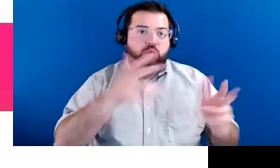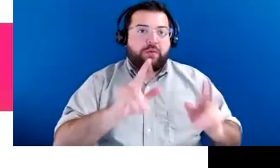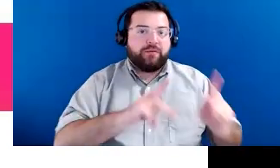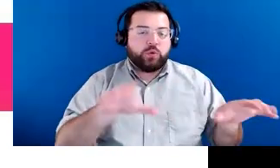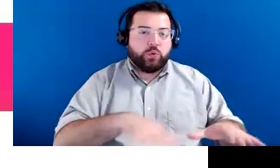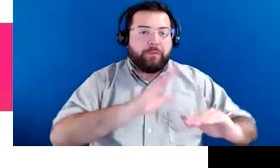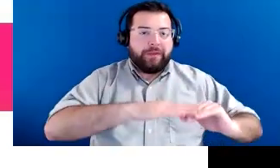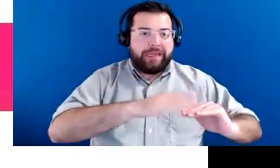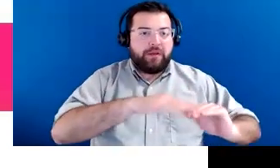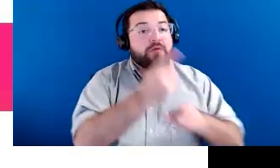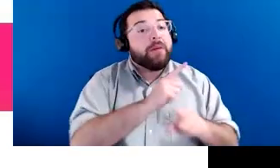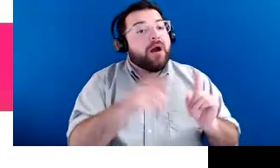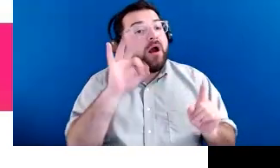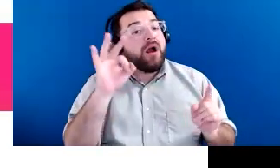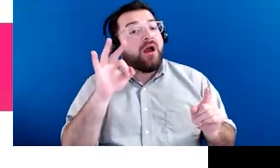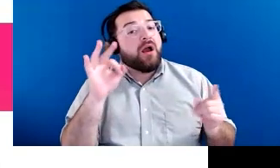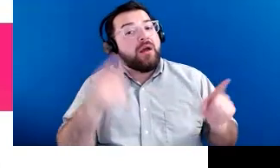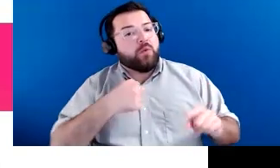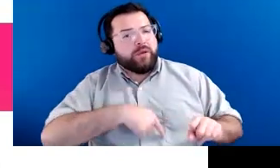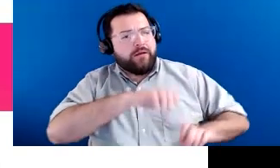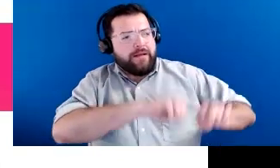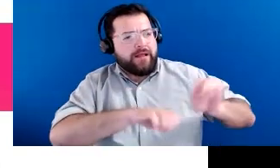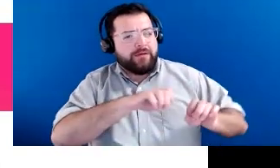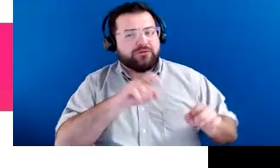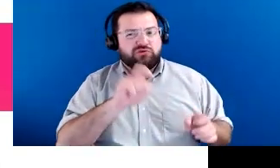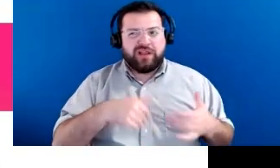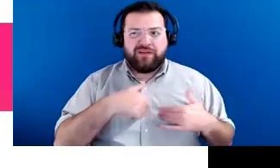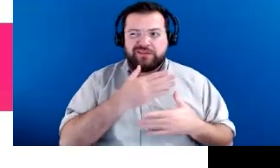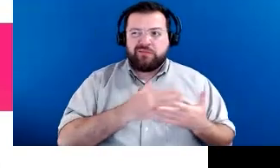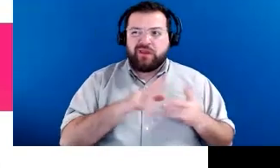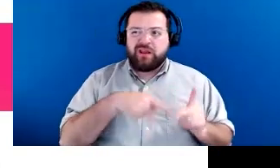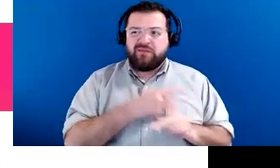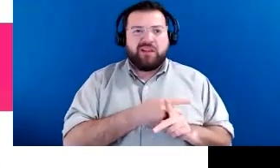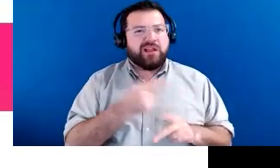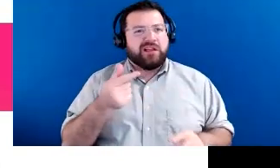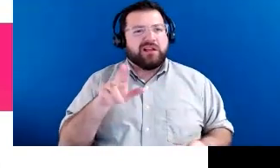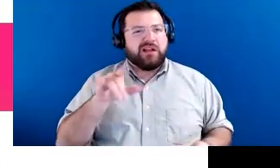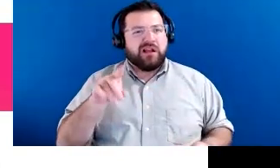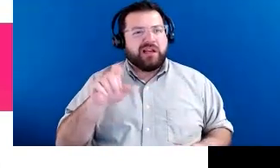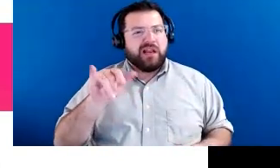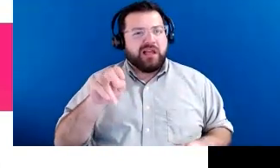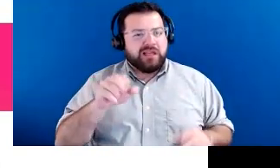but if we're evaluating, we want to have some kind of, you know, guideline for what that looks for. And of course, I think all of us as part